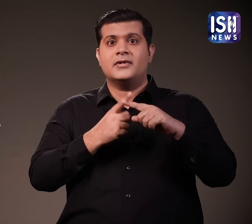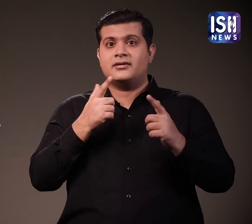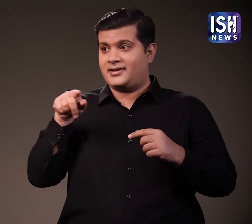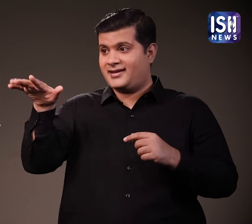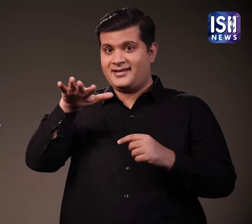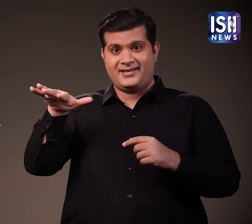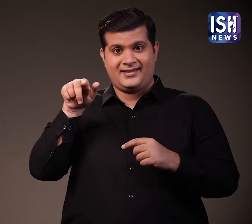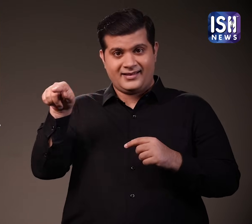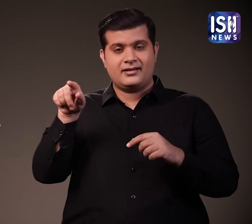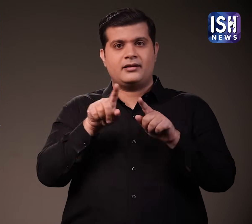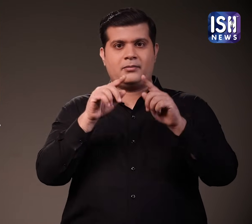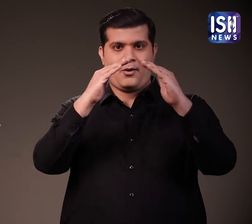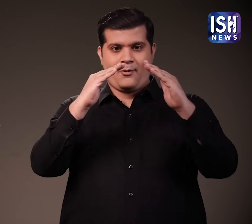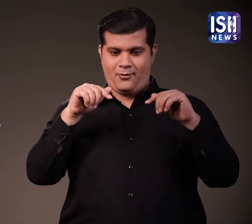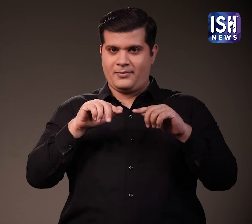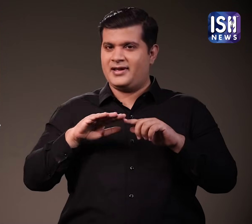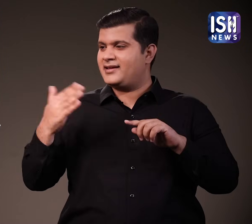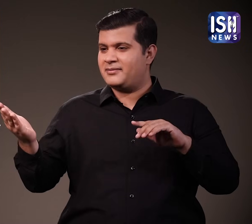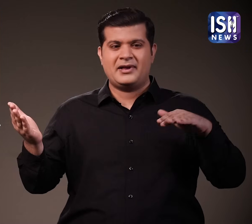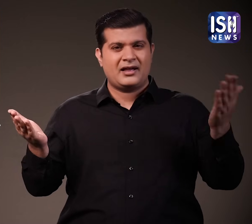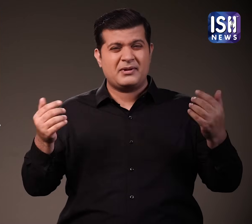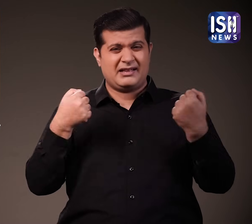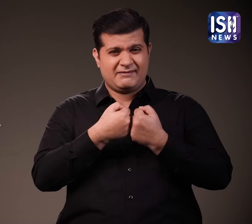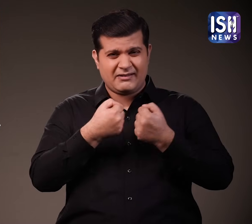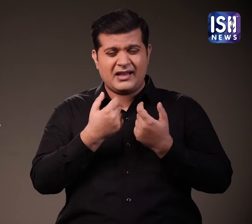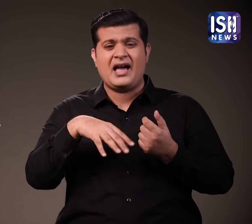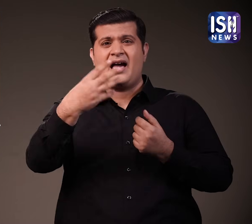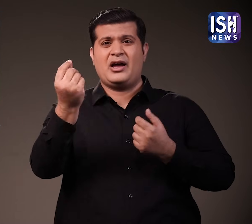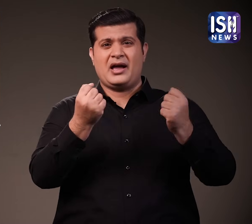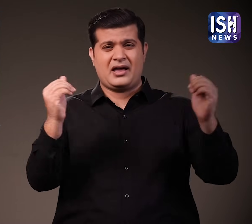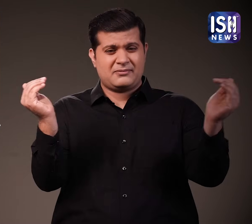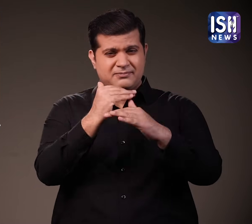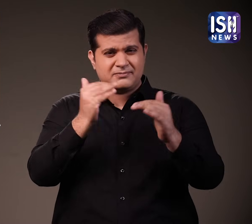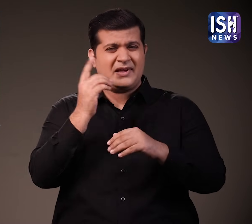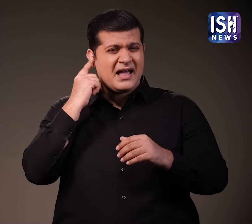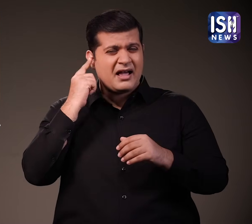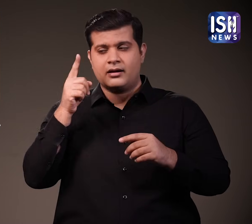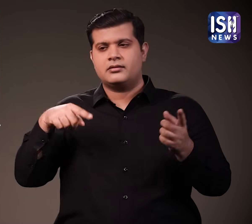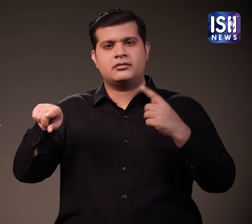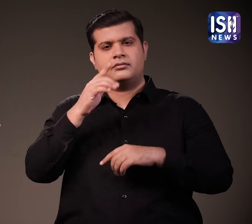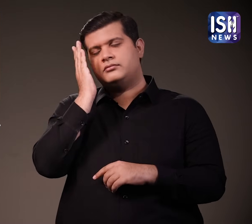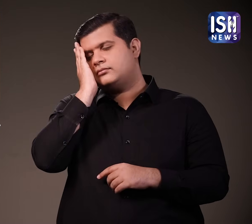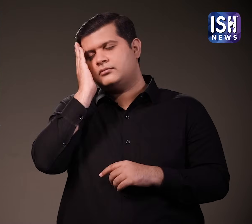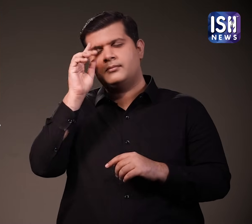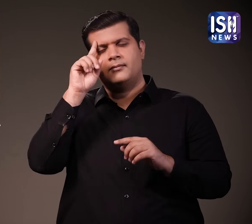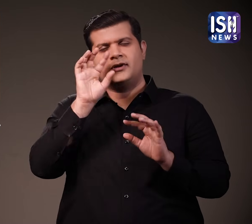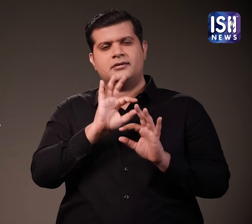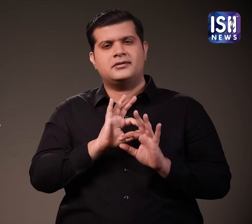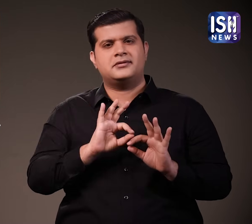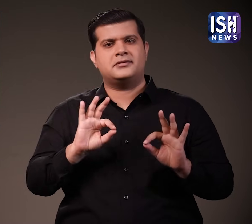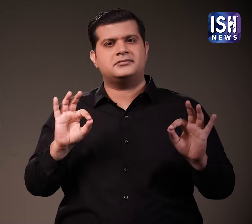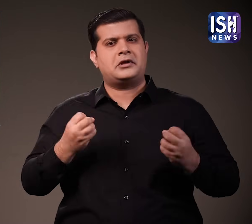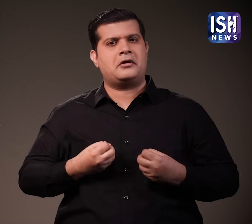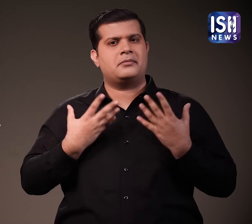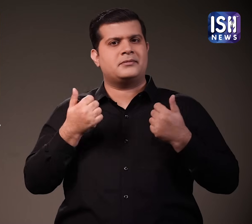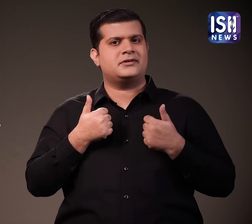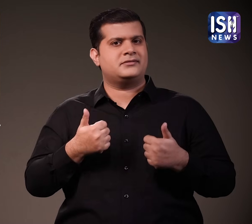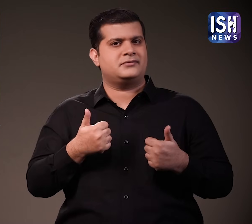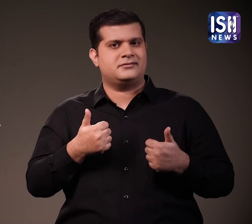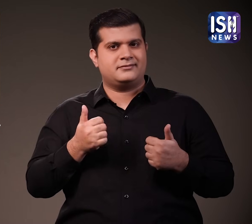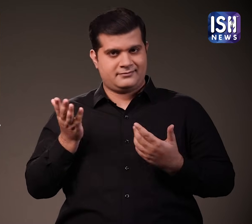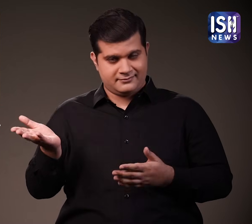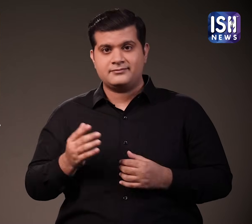They were never bothered by the screaming and arguing of neighbors. They could sleep peacefully no matter how many vehicles were honking outside their house